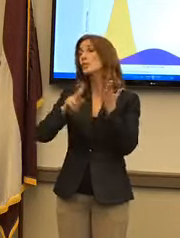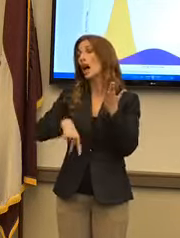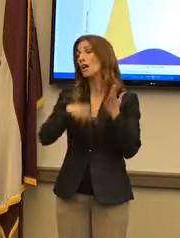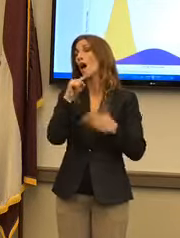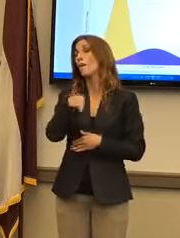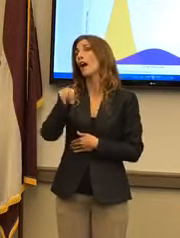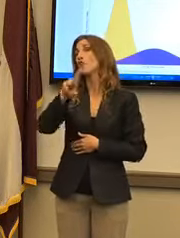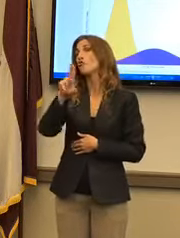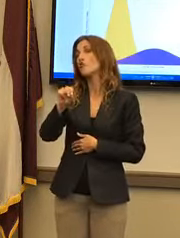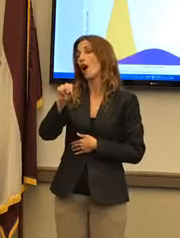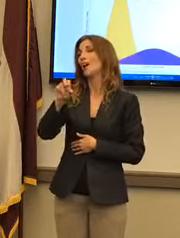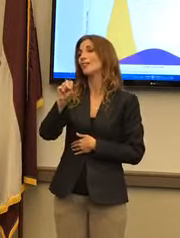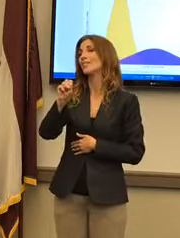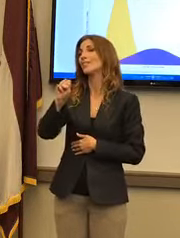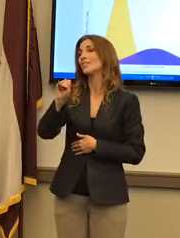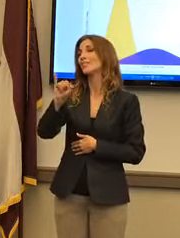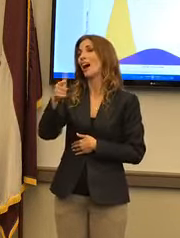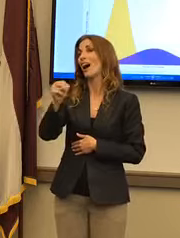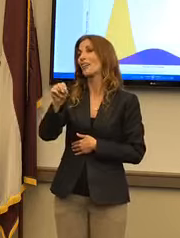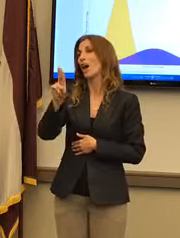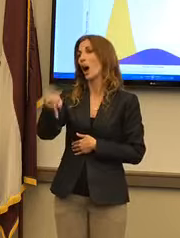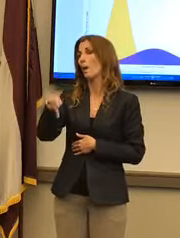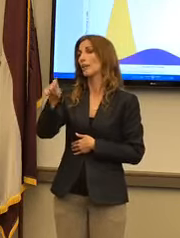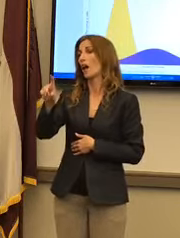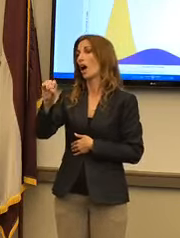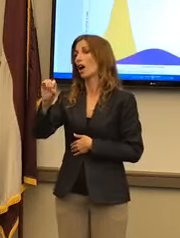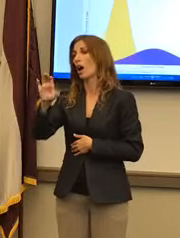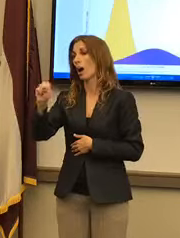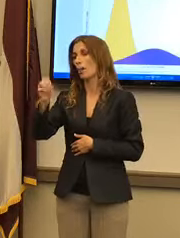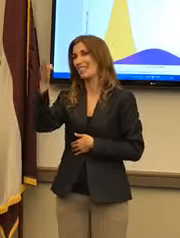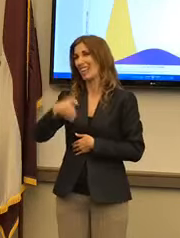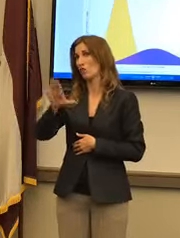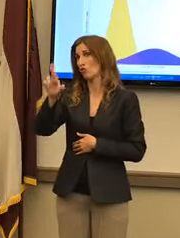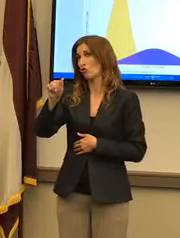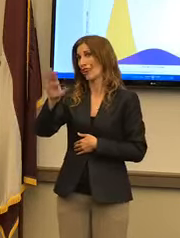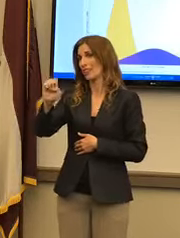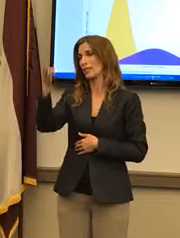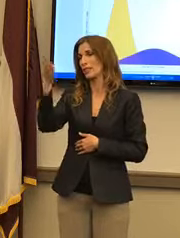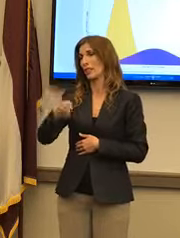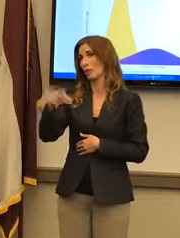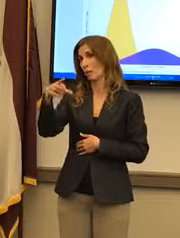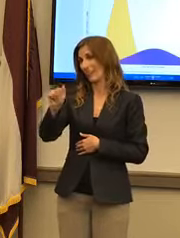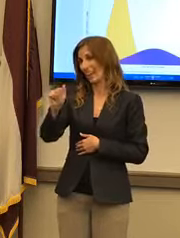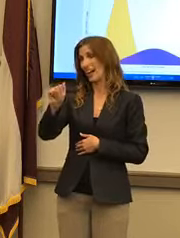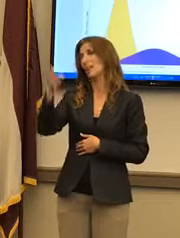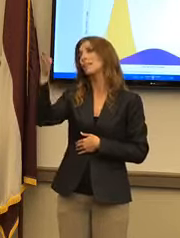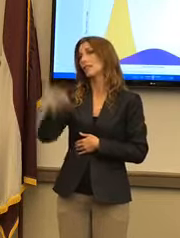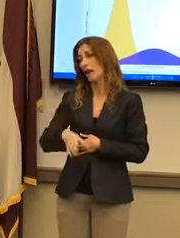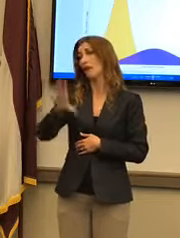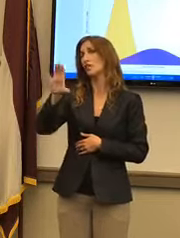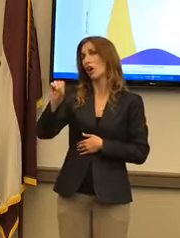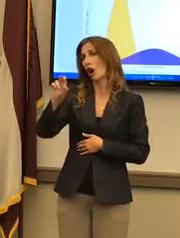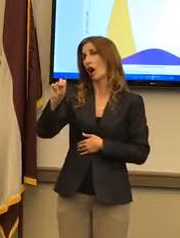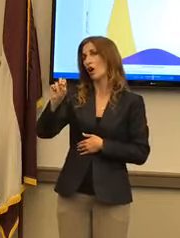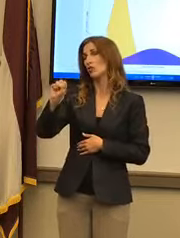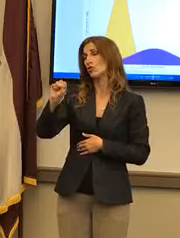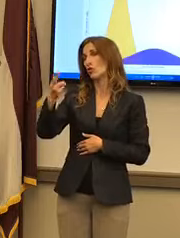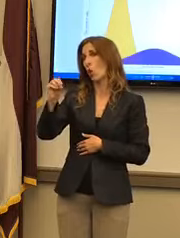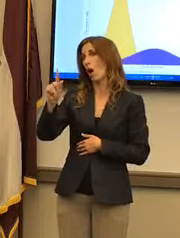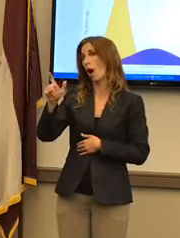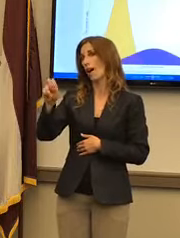runsignup.com/race/PA/Conshohocken/MilesforMontco